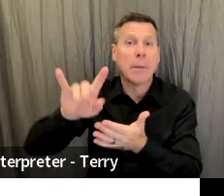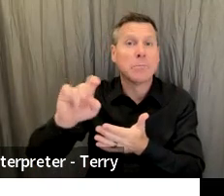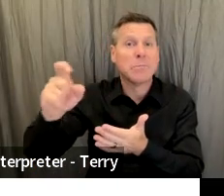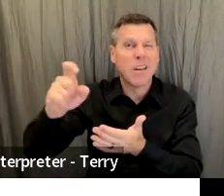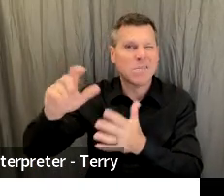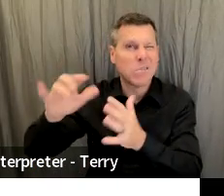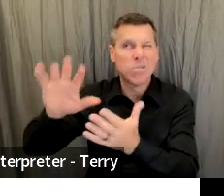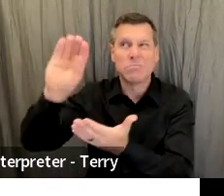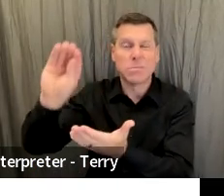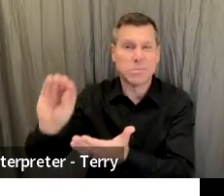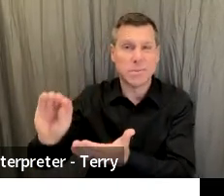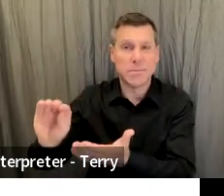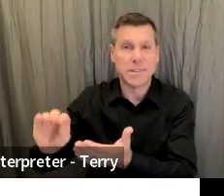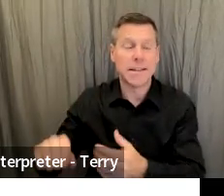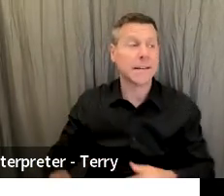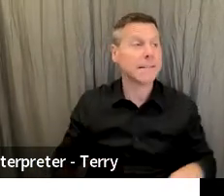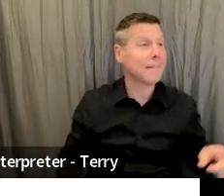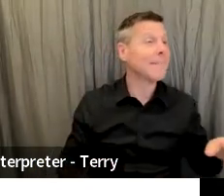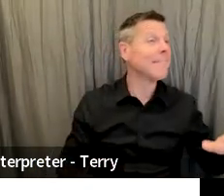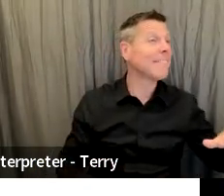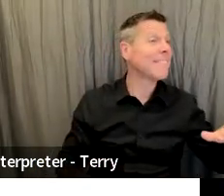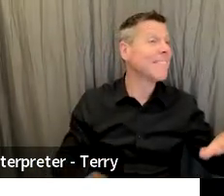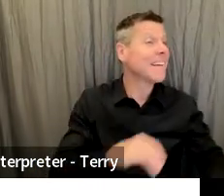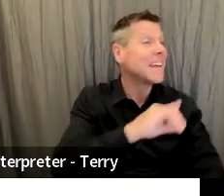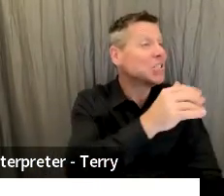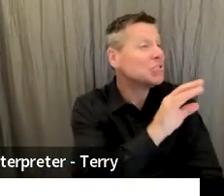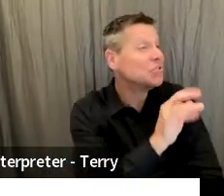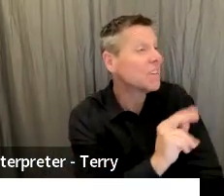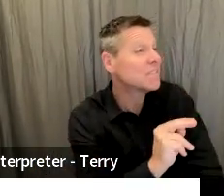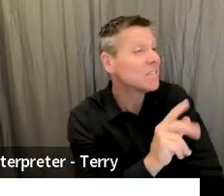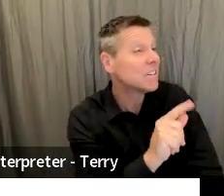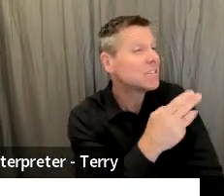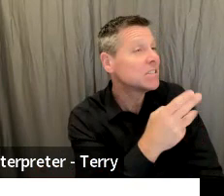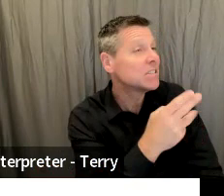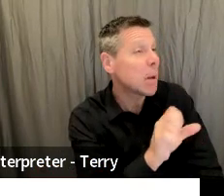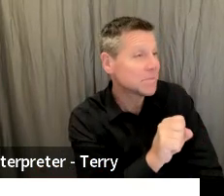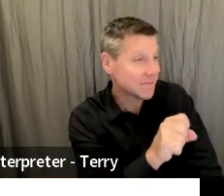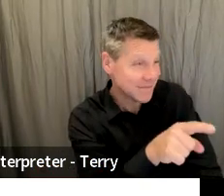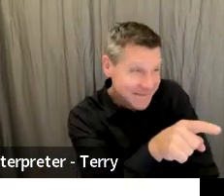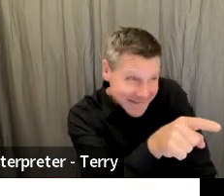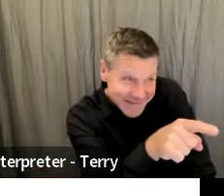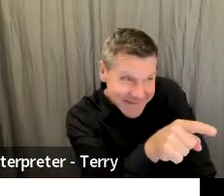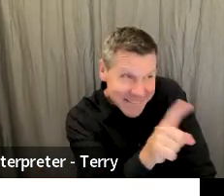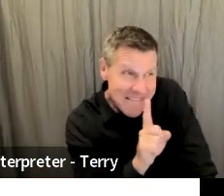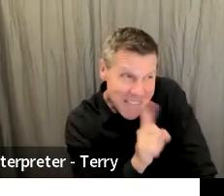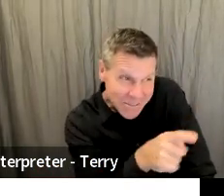I saw Jason Thomas is with us. Jason, do you have an answer to that question?